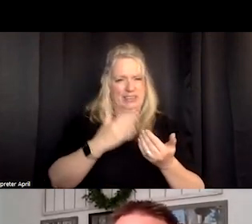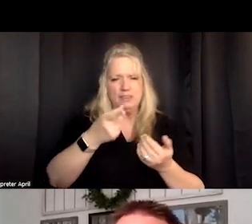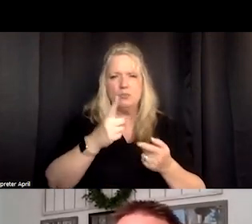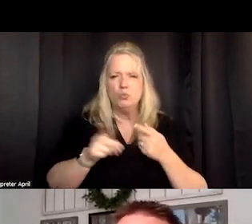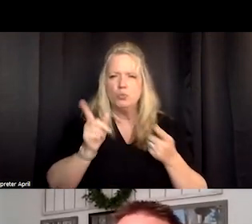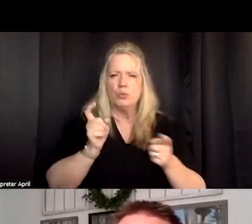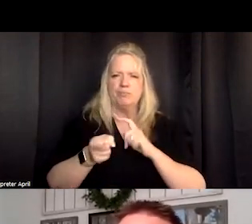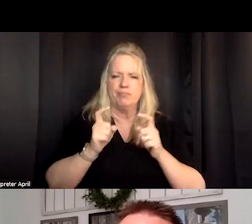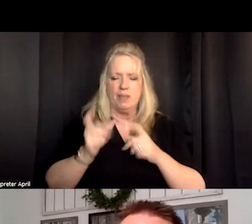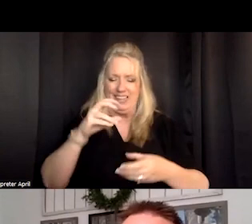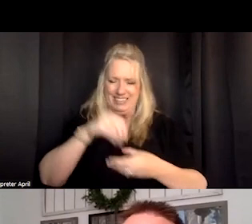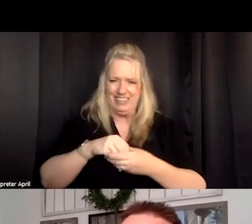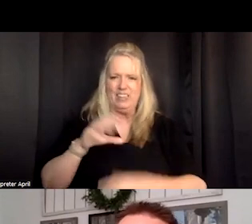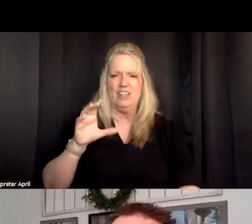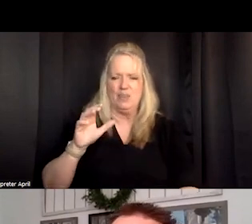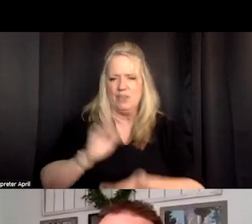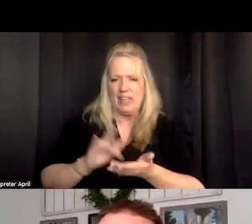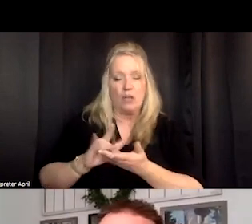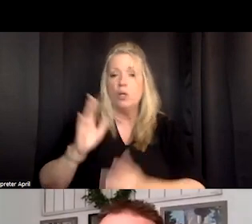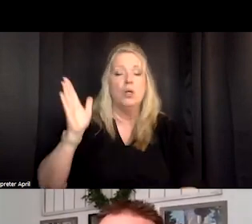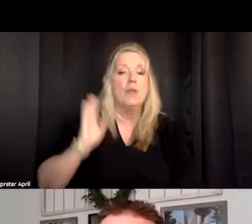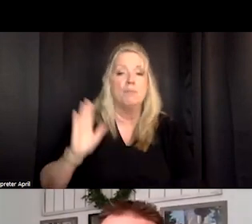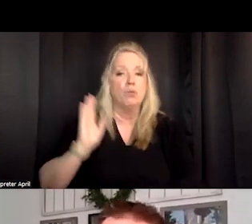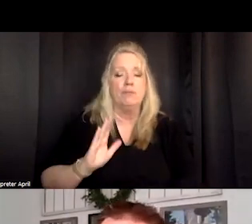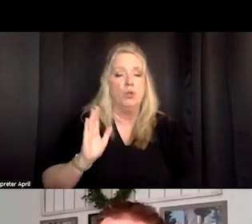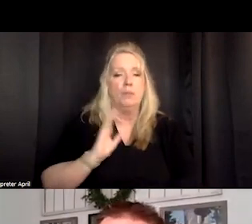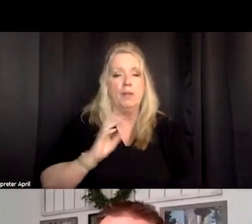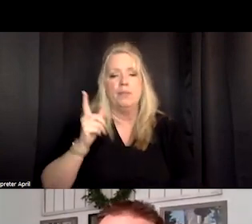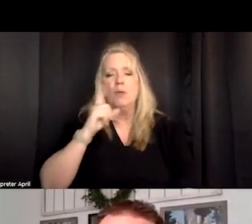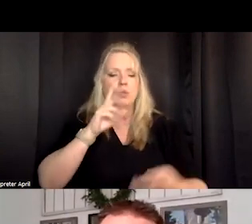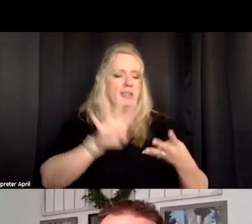THE CALCULATOR. THINGS THAT PREVIOUSLY WERE SITTING IN A SPREAD SHEET, PRETTY HARD TO FIND.